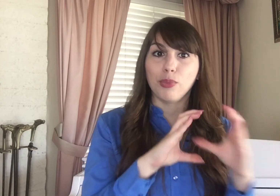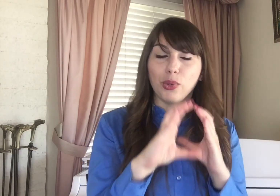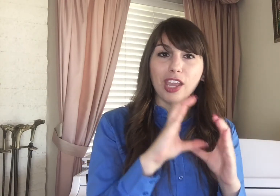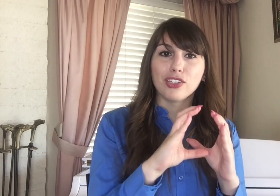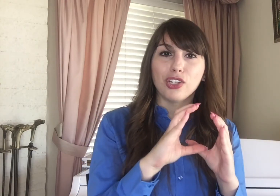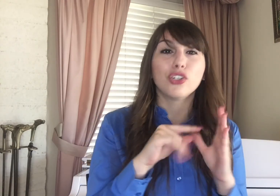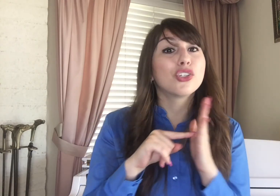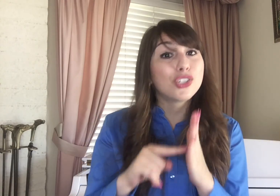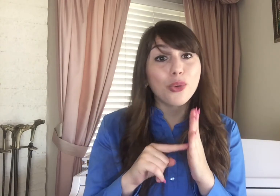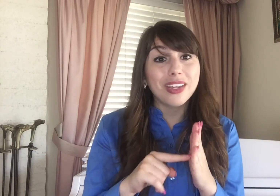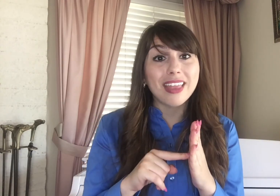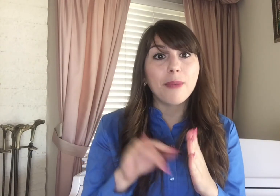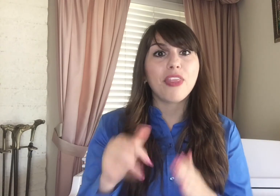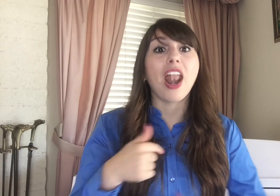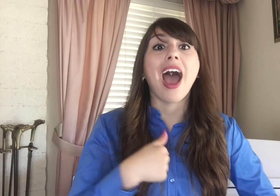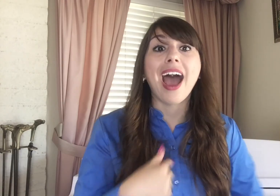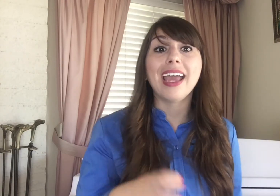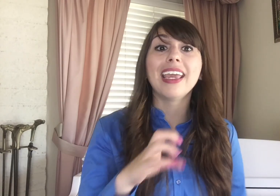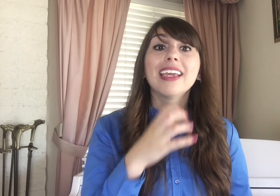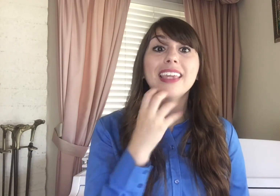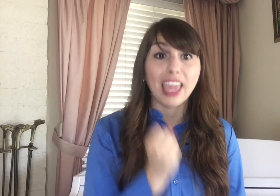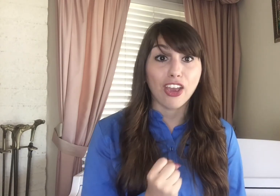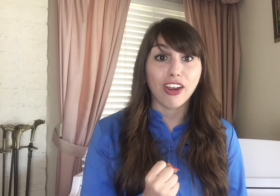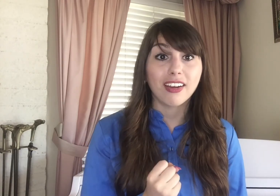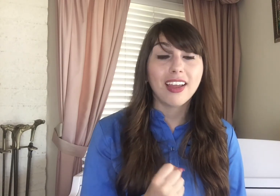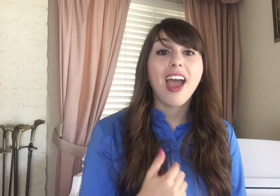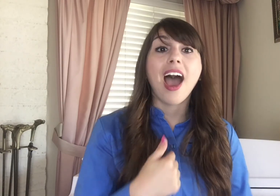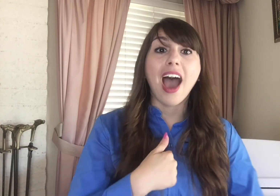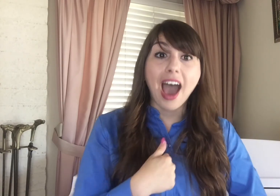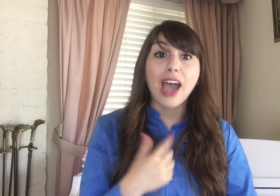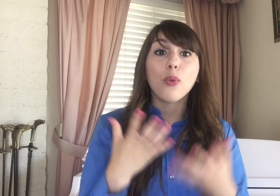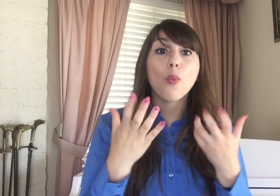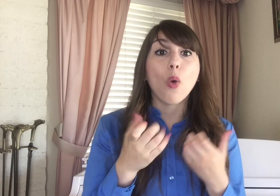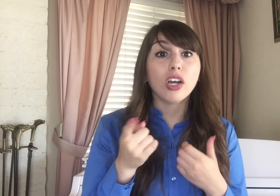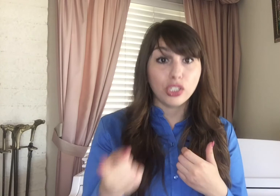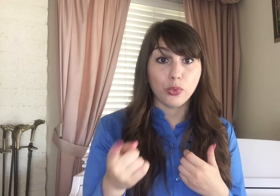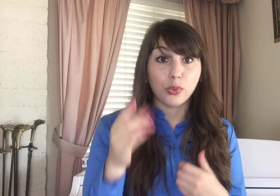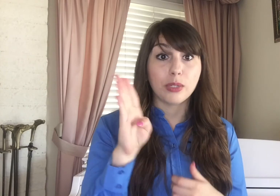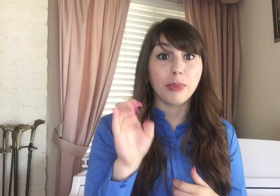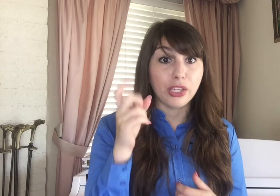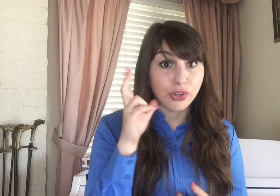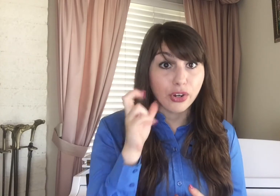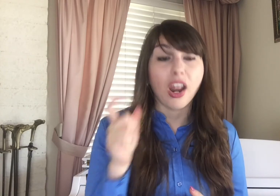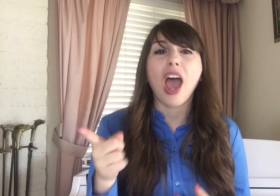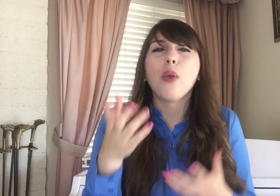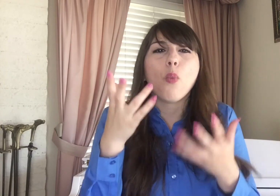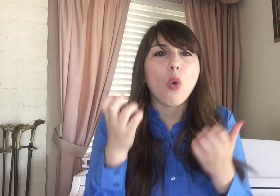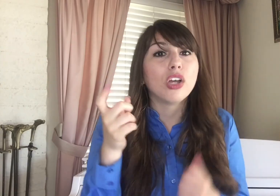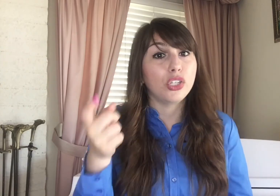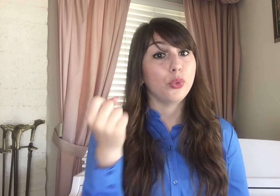communication, you're showing them that "I care. I want you to be heard. I want you